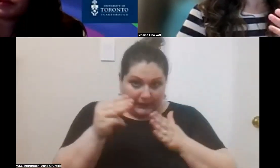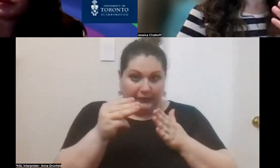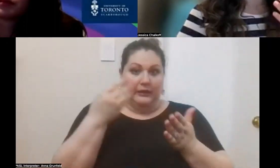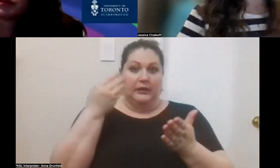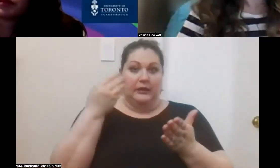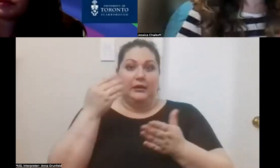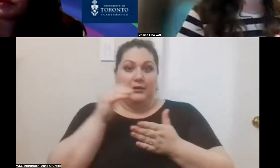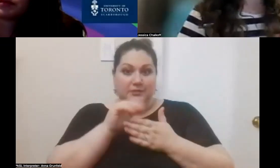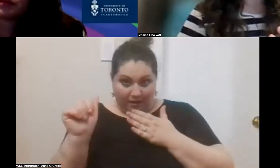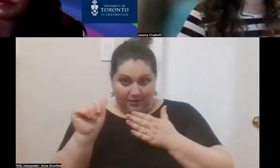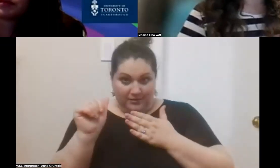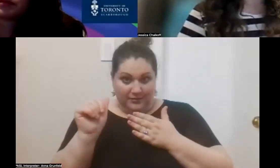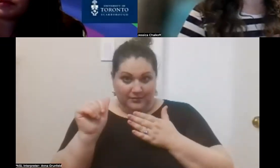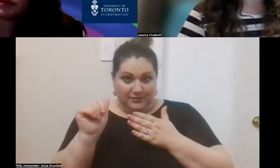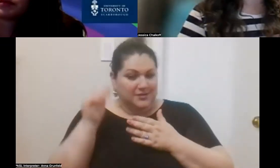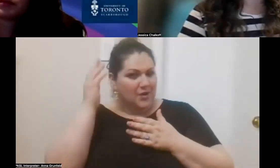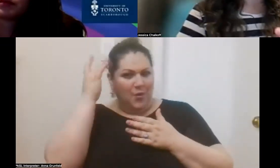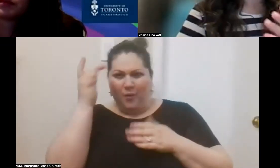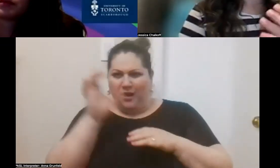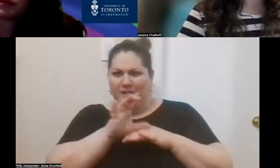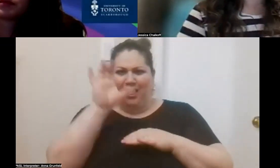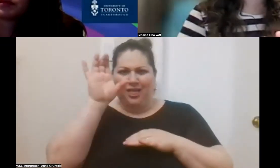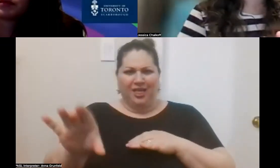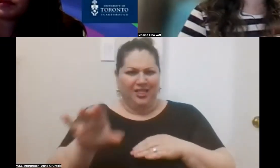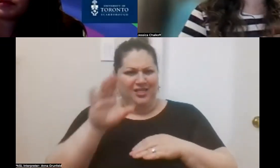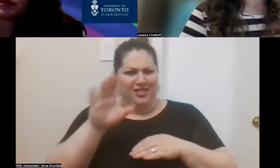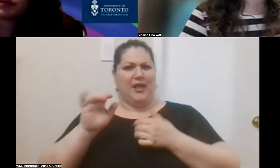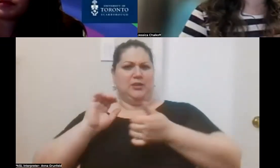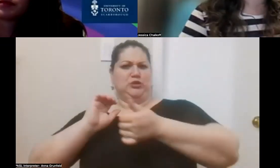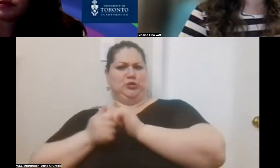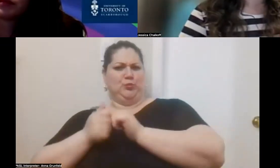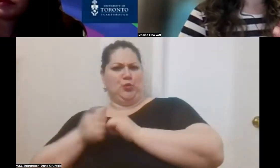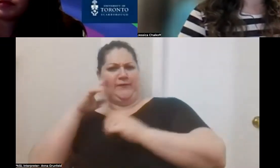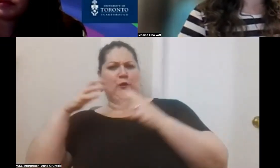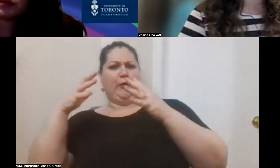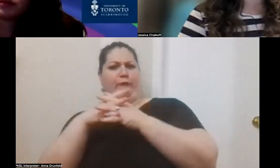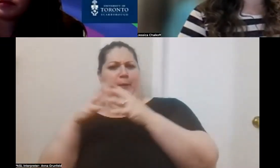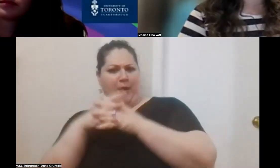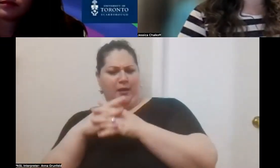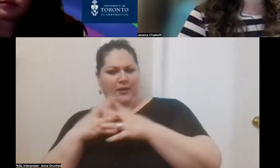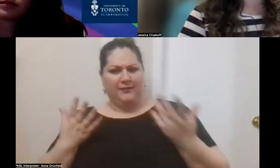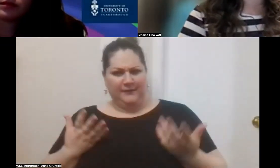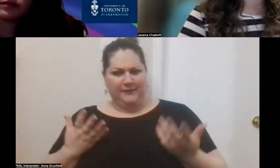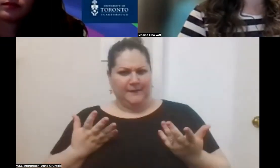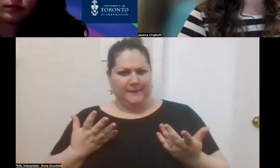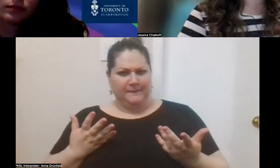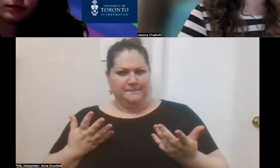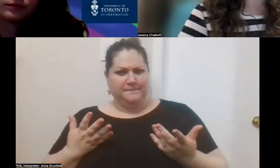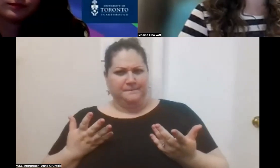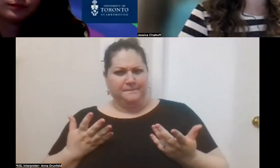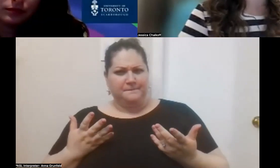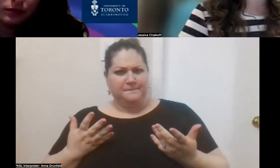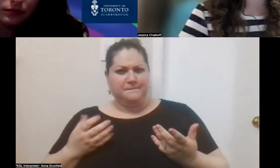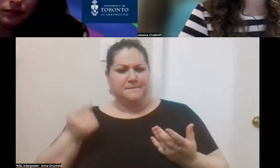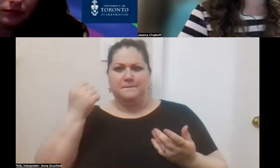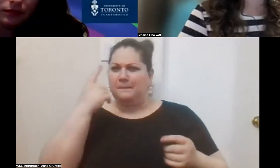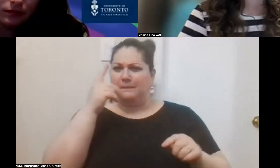Why are we investing this much in athletics? When we can't even make a certain bill accessible.